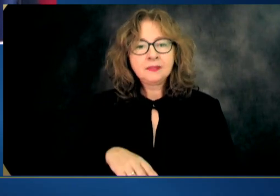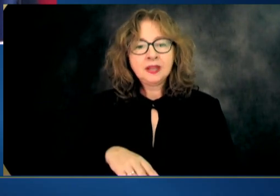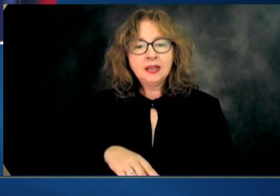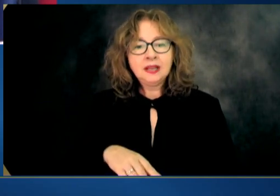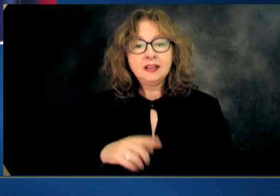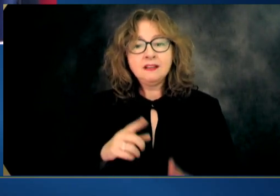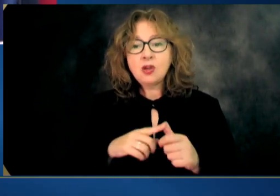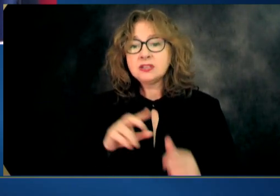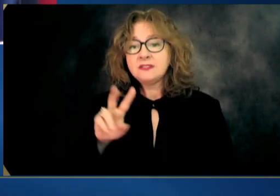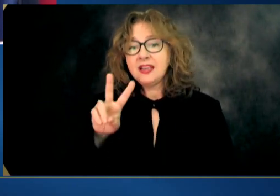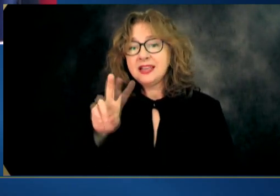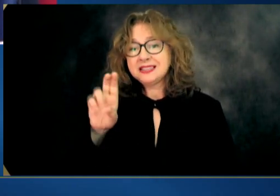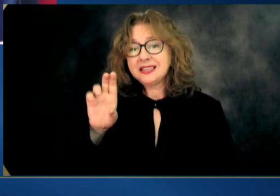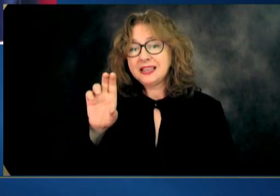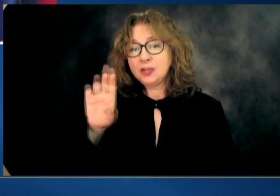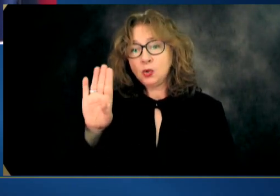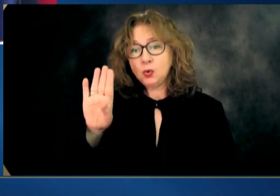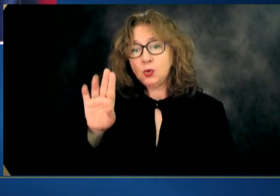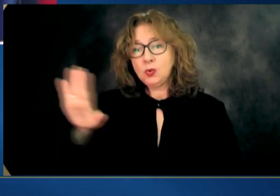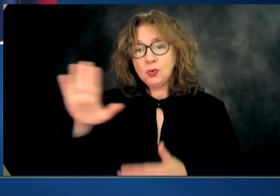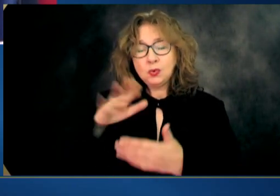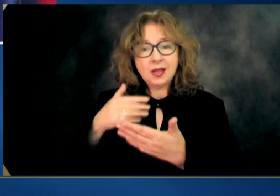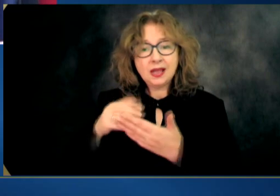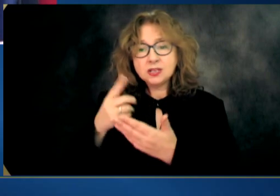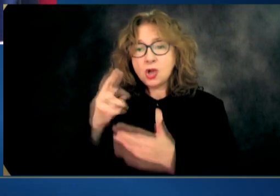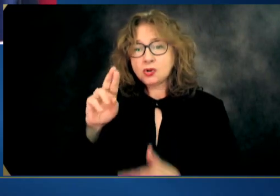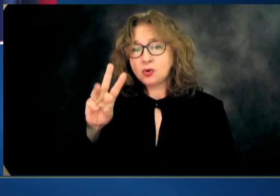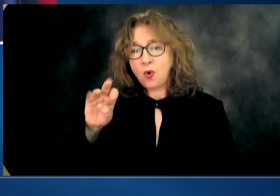program and Dr. Wally Smith for giving me the opportunity to share my voice today